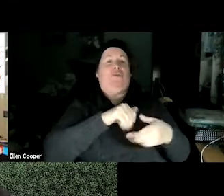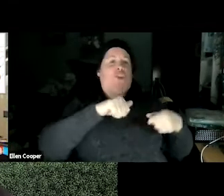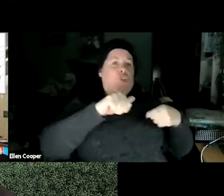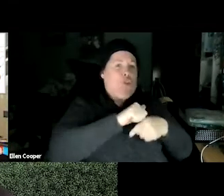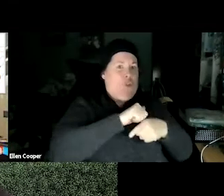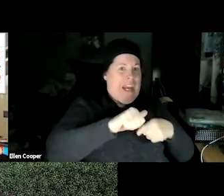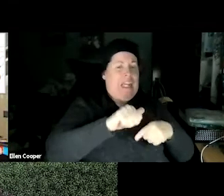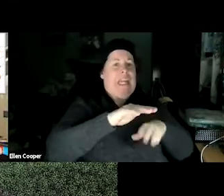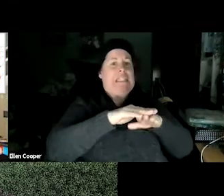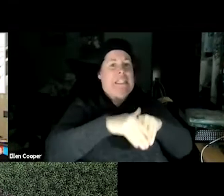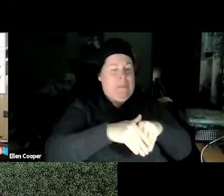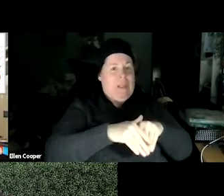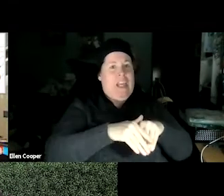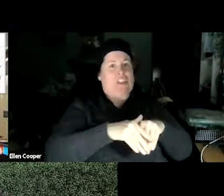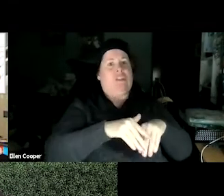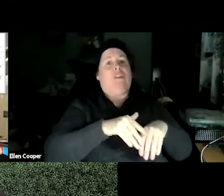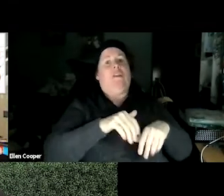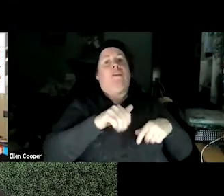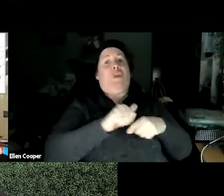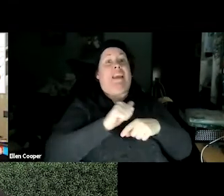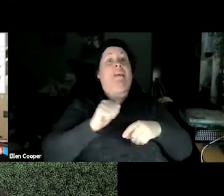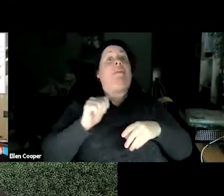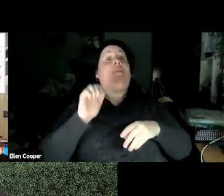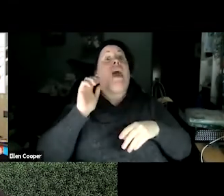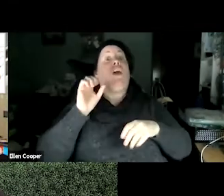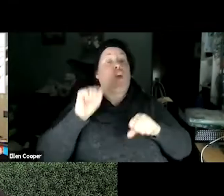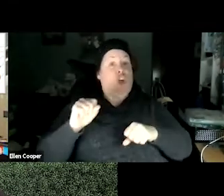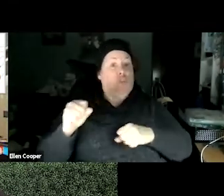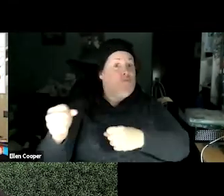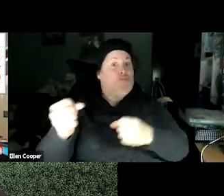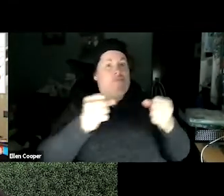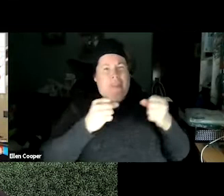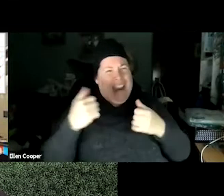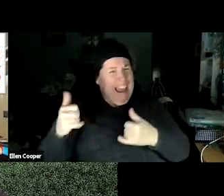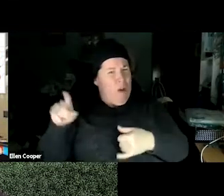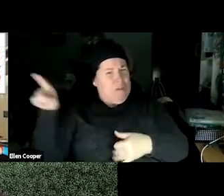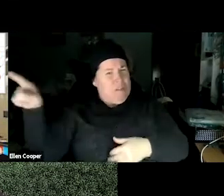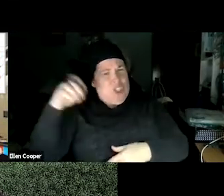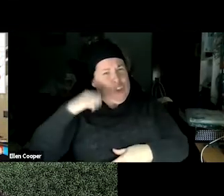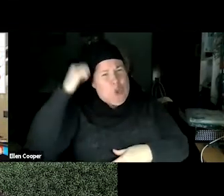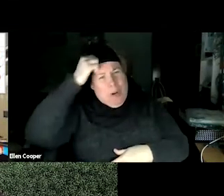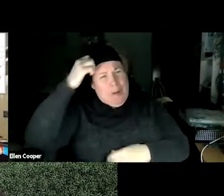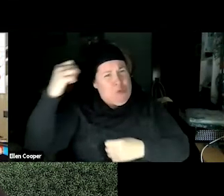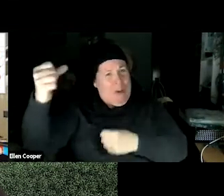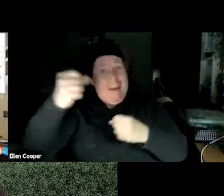Operations Center on wheels, which I think is in Europe now at this point still drive CalebBarlow: In a parking lot in Europe do